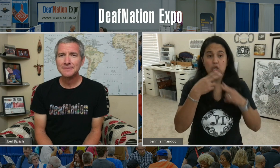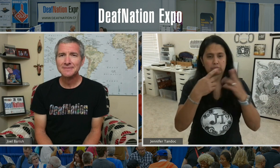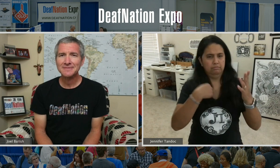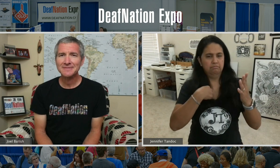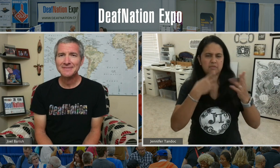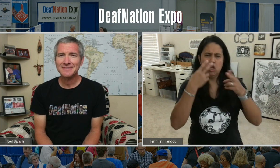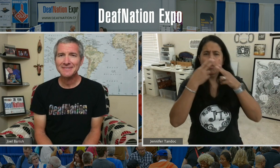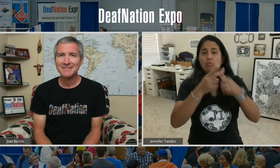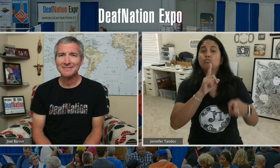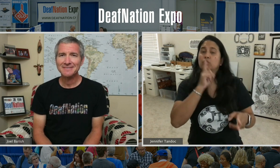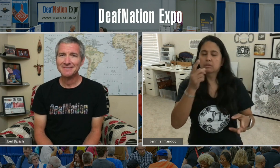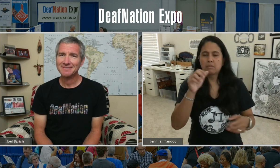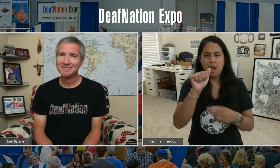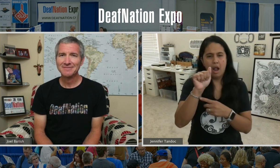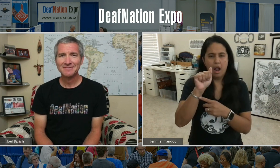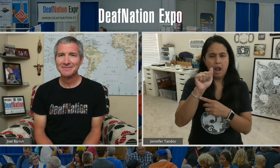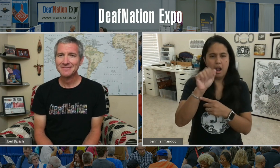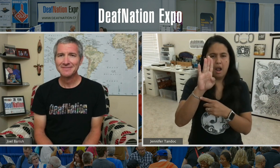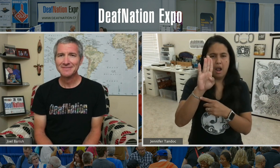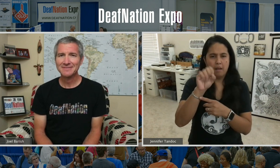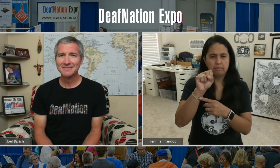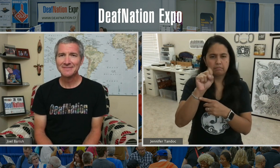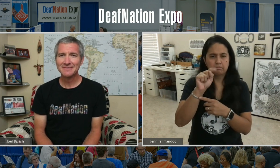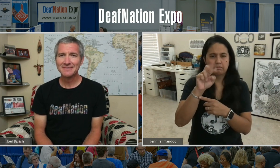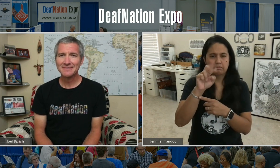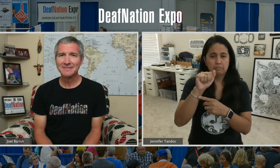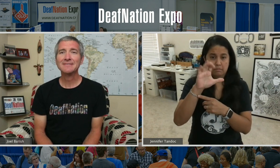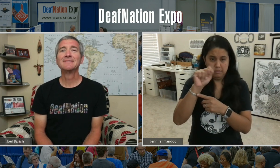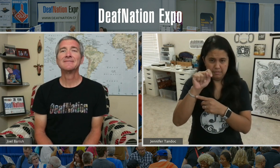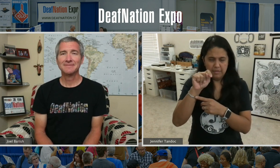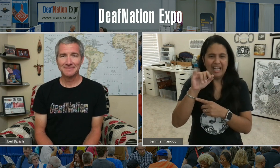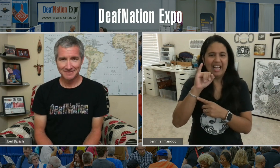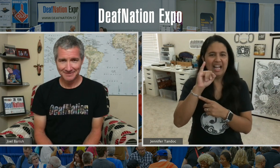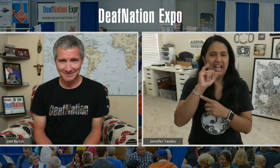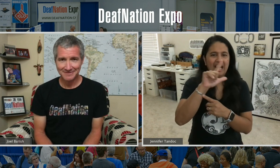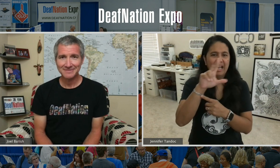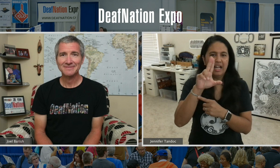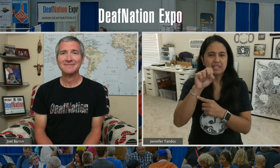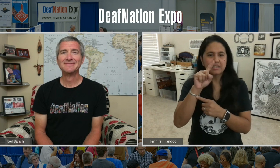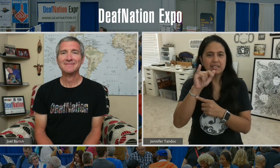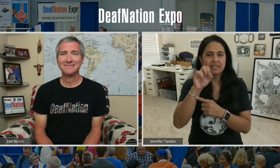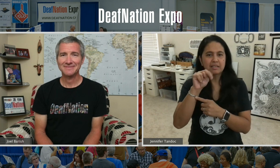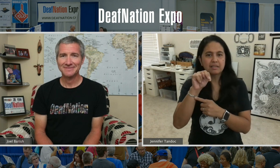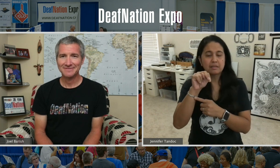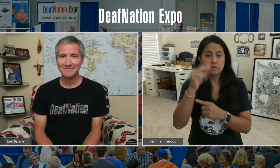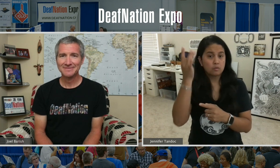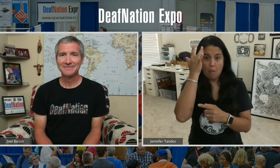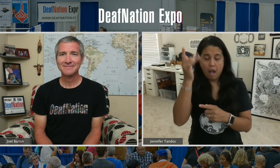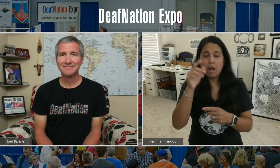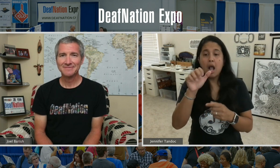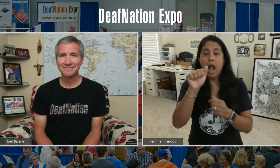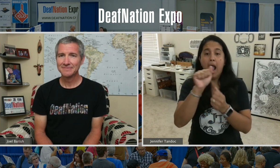I call it, really, abstract illusion